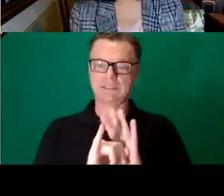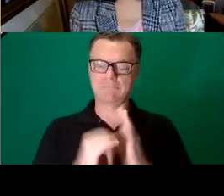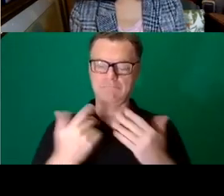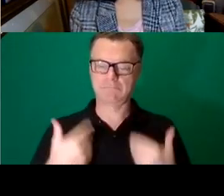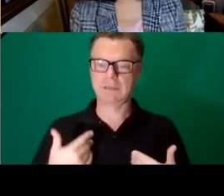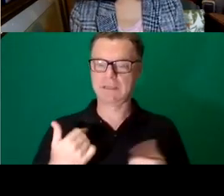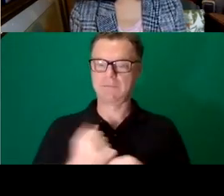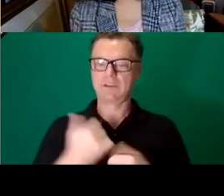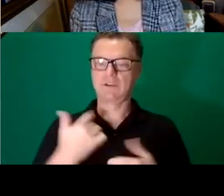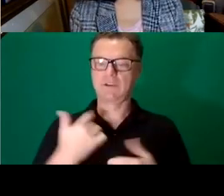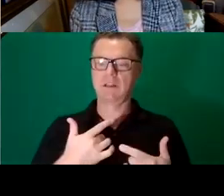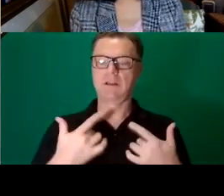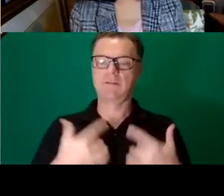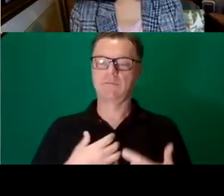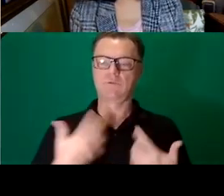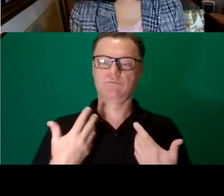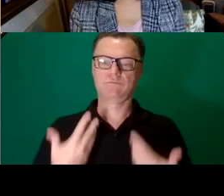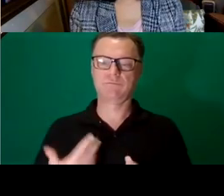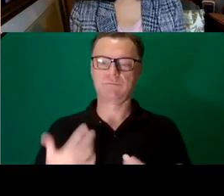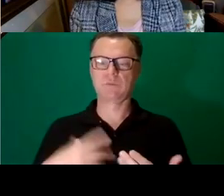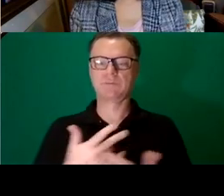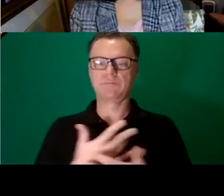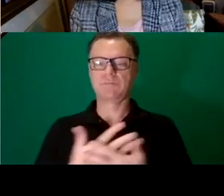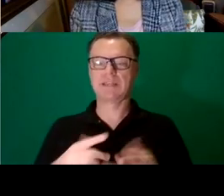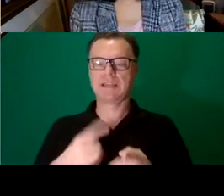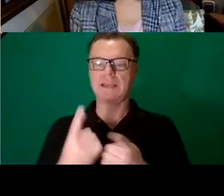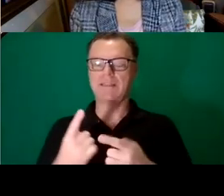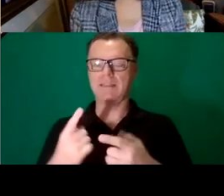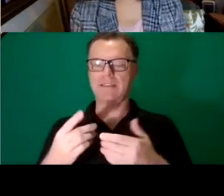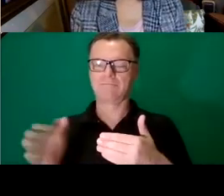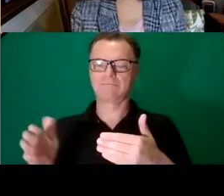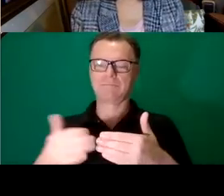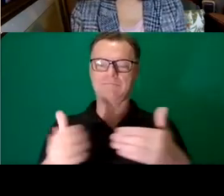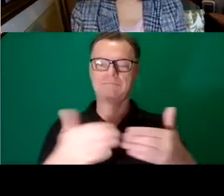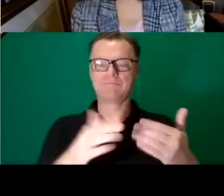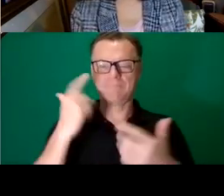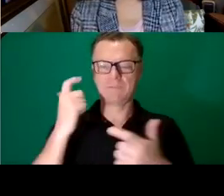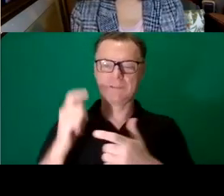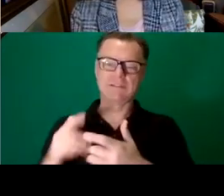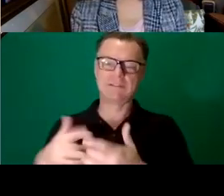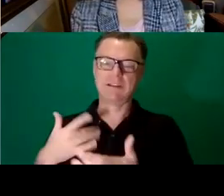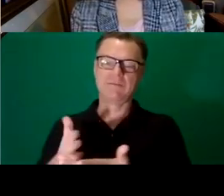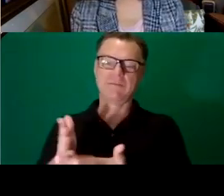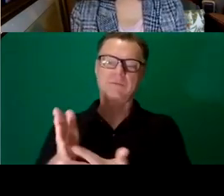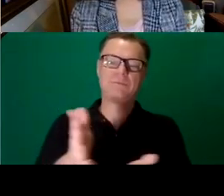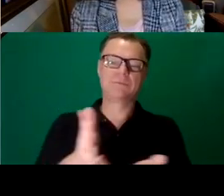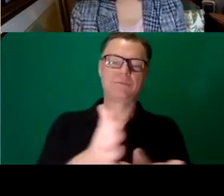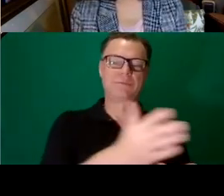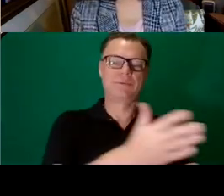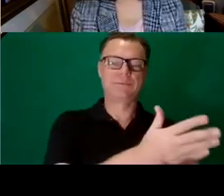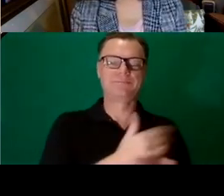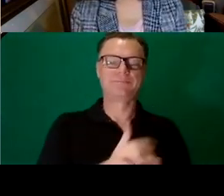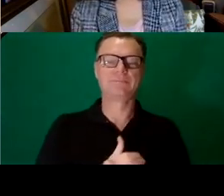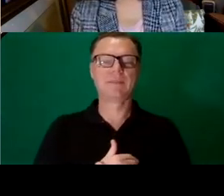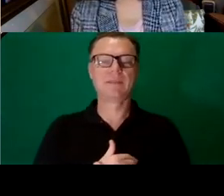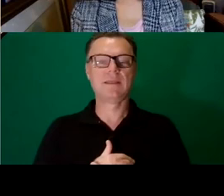many ways because it opens up so many other avenues. And yeah, it's a much richer